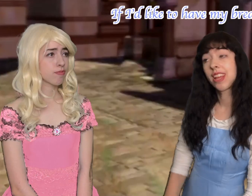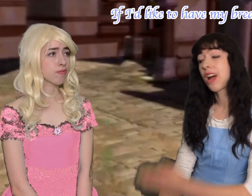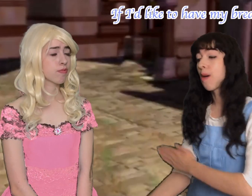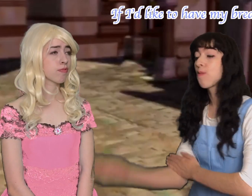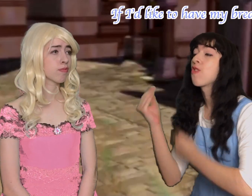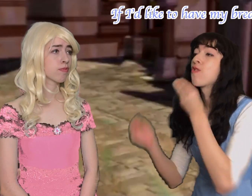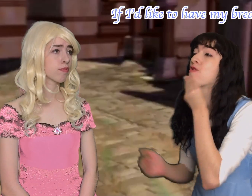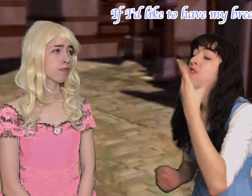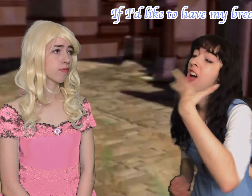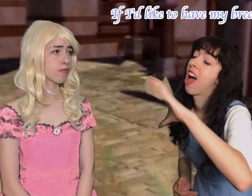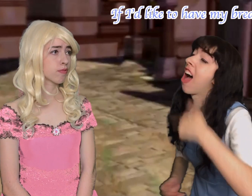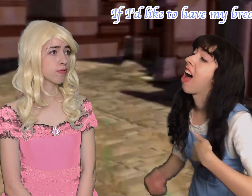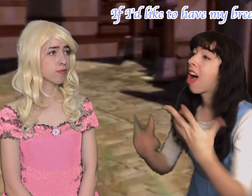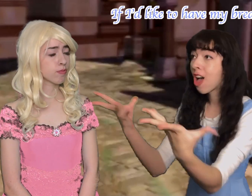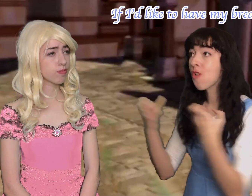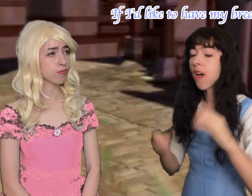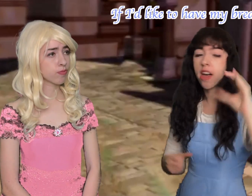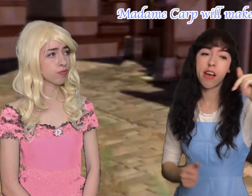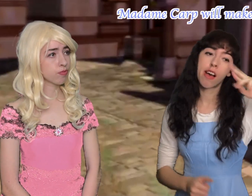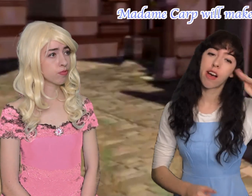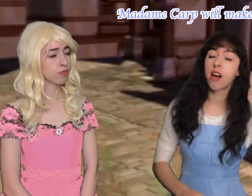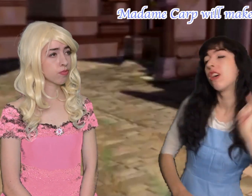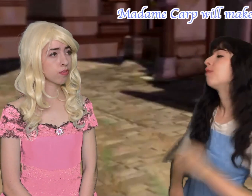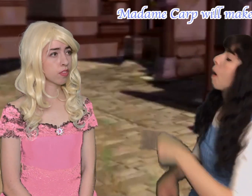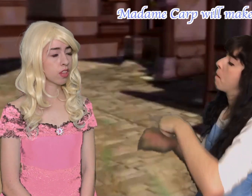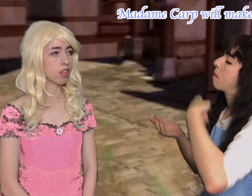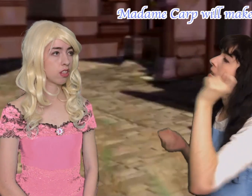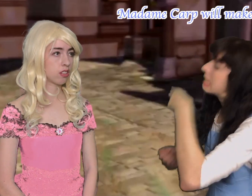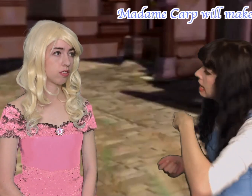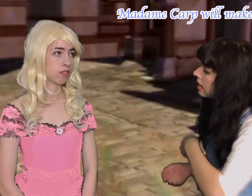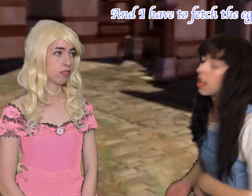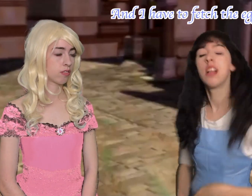if i'd like to have my breakfast hot madame carp will make me pay